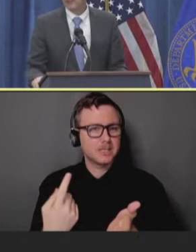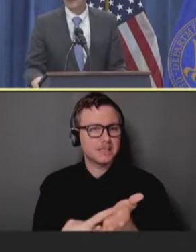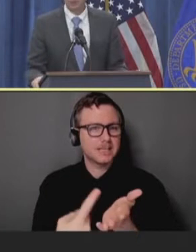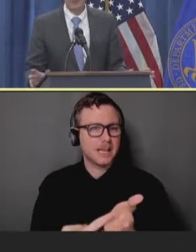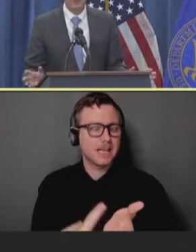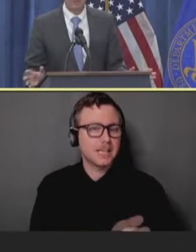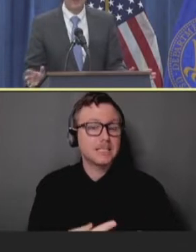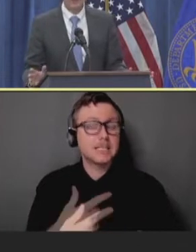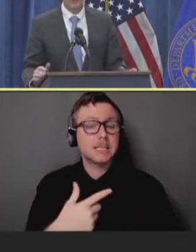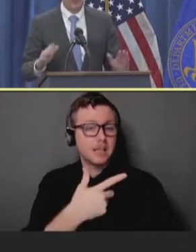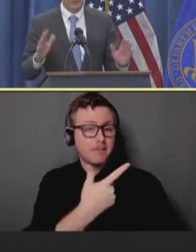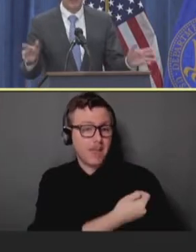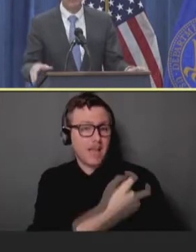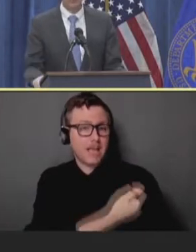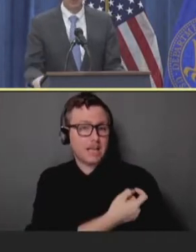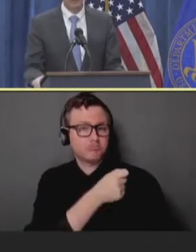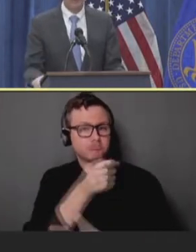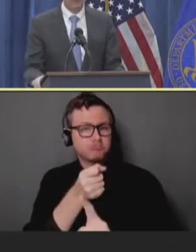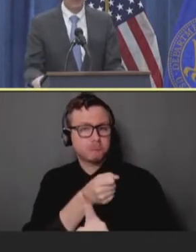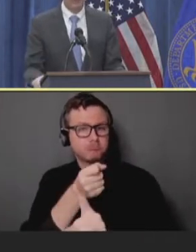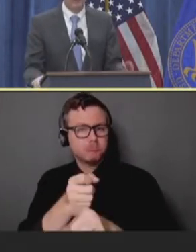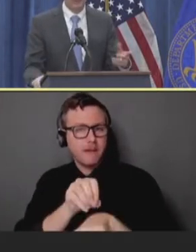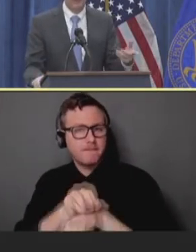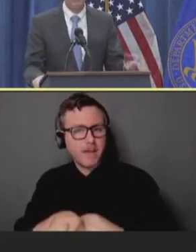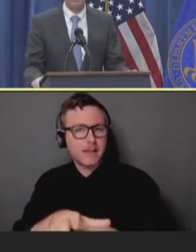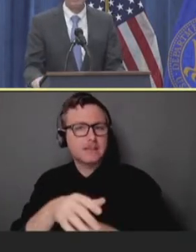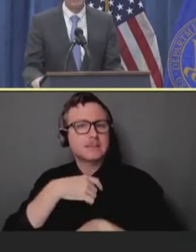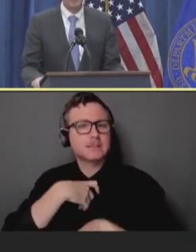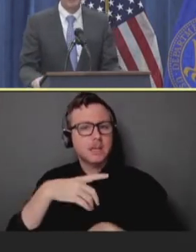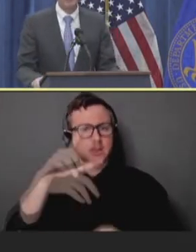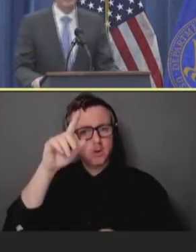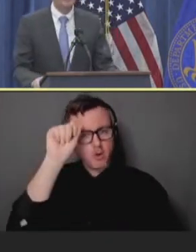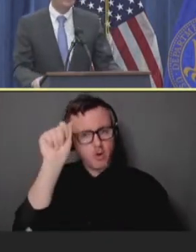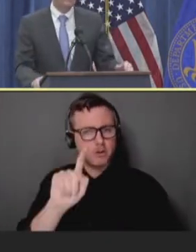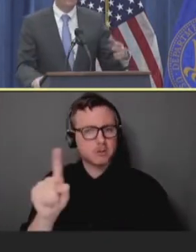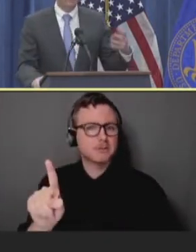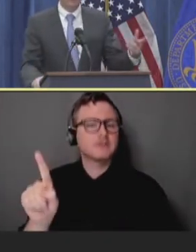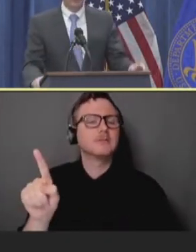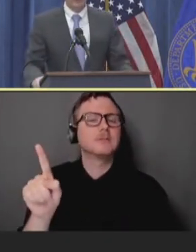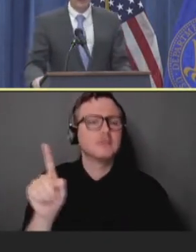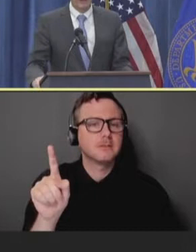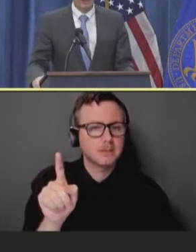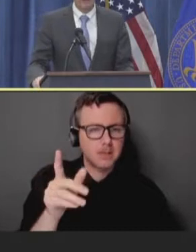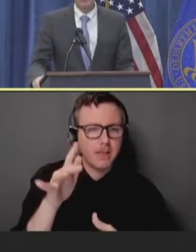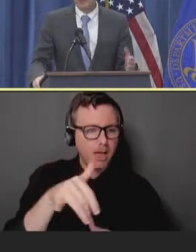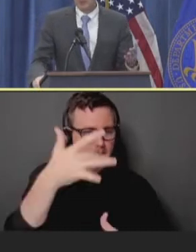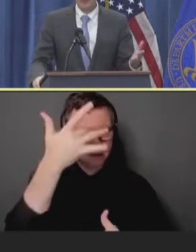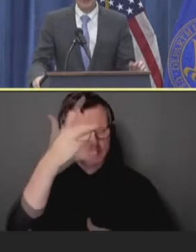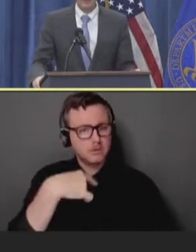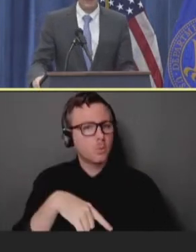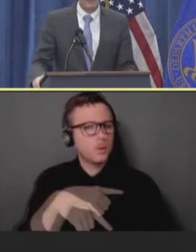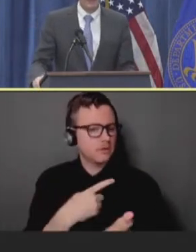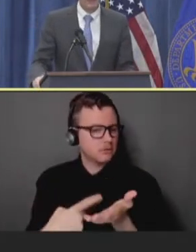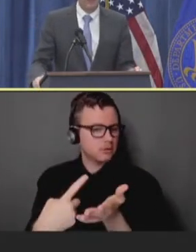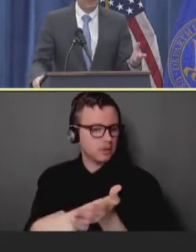affecting the risk of Alzheimer's disease, a totally different direction, next slide, please, from what we've been talking about today.